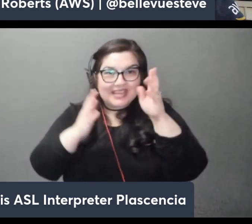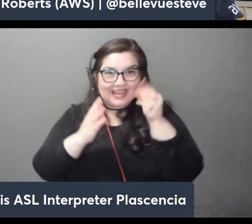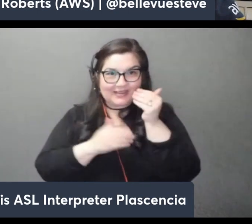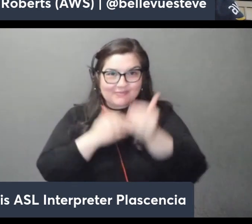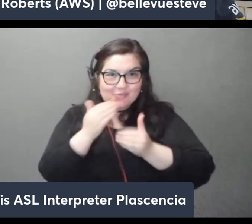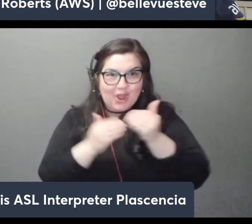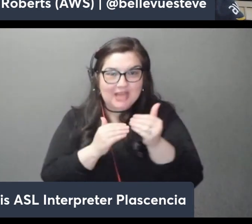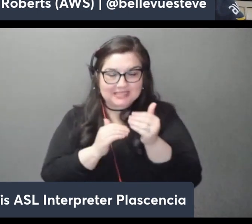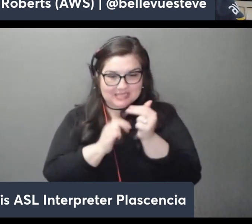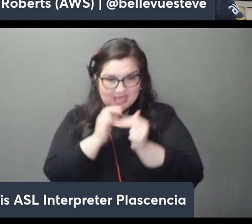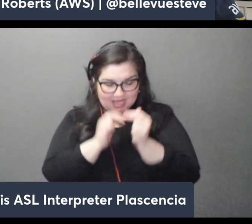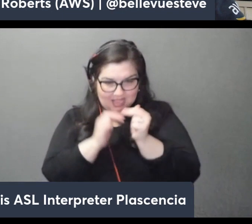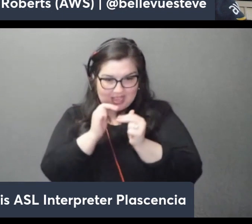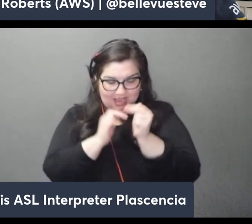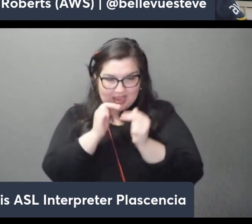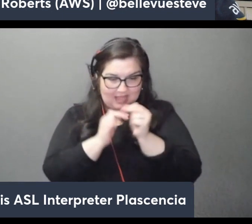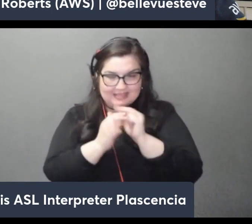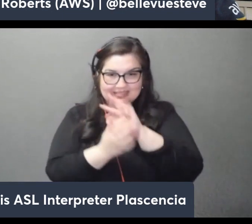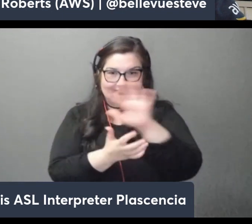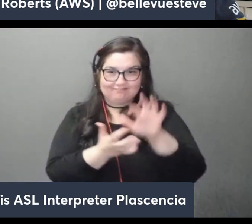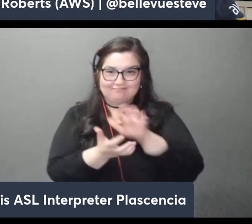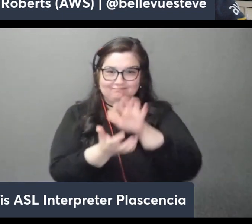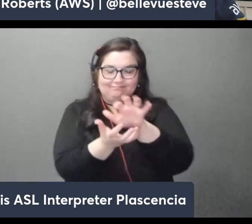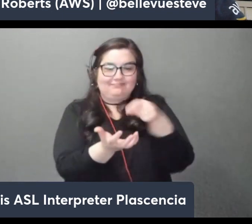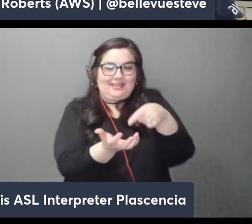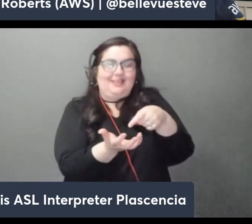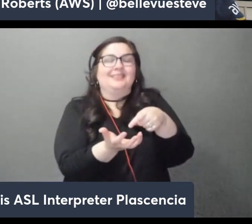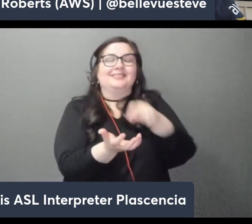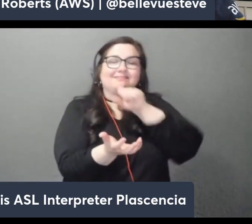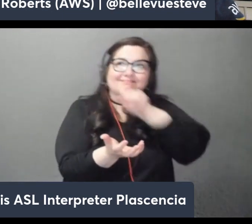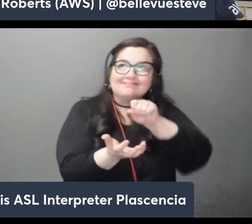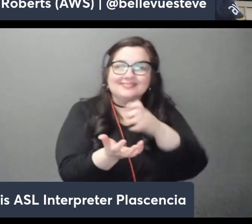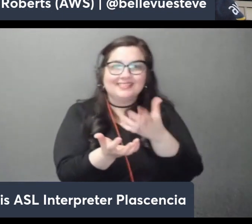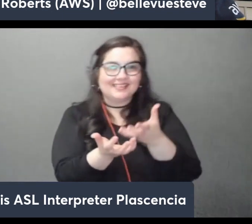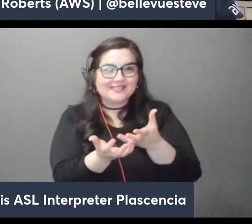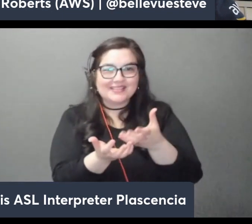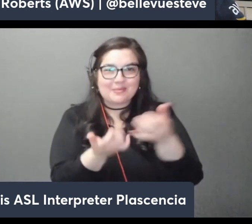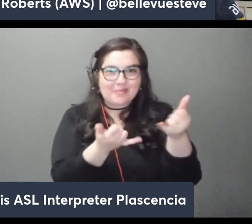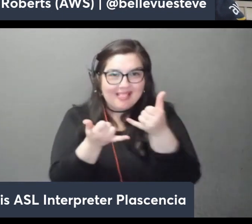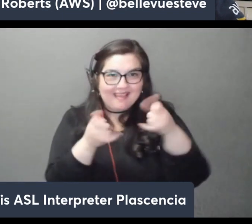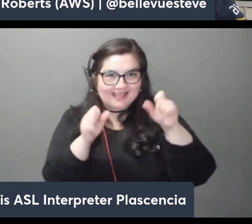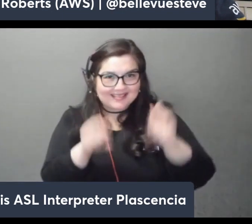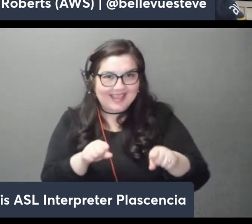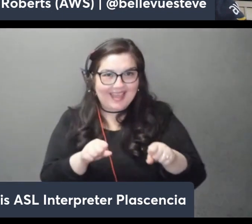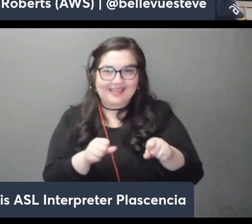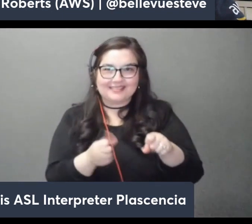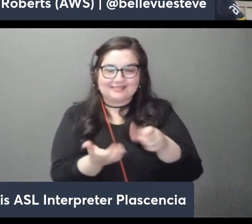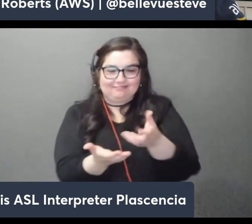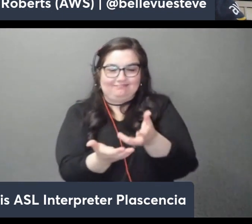that it's a work of art, and it's playable art," and you release it to the world,